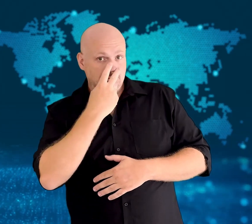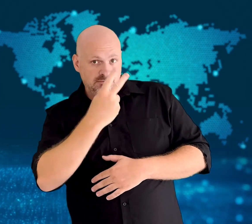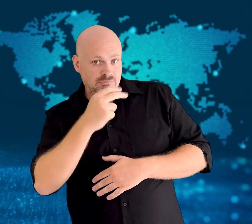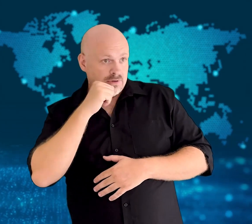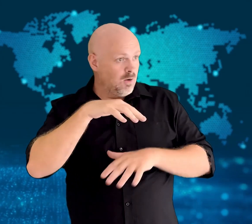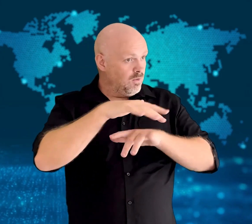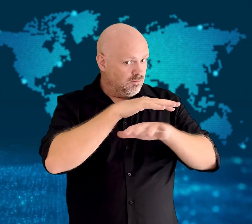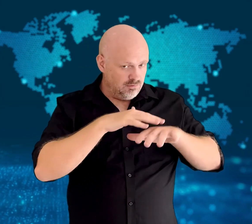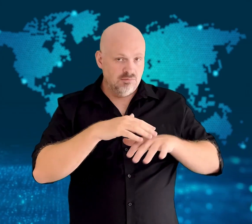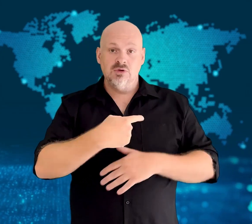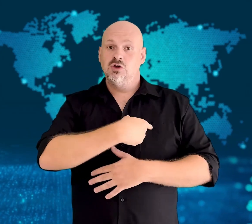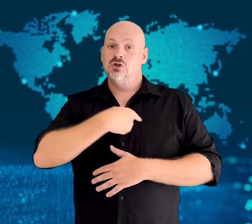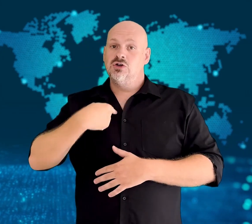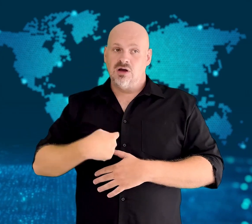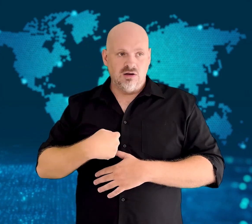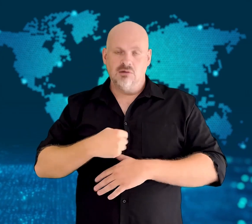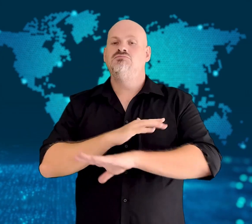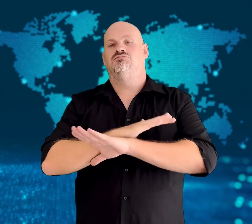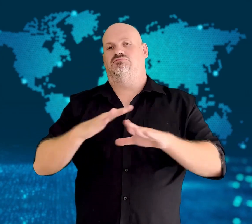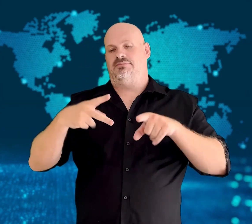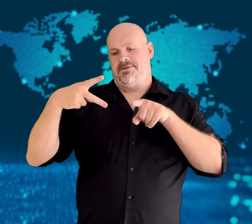talks with the US.